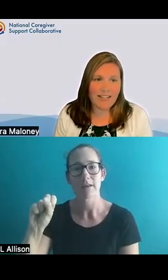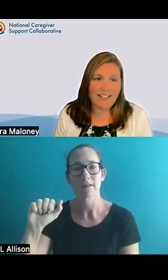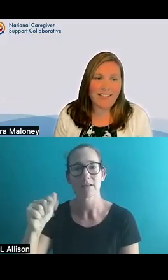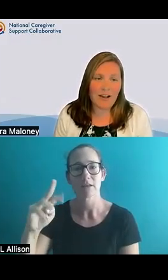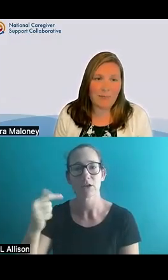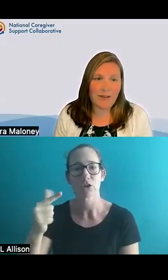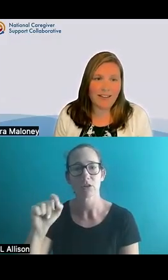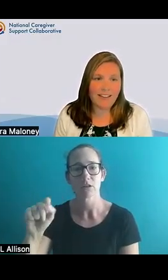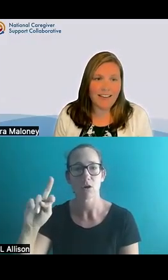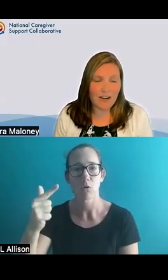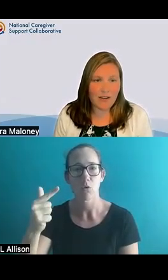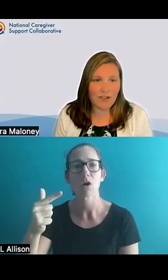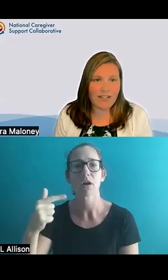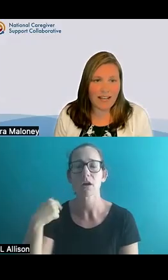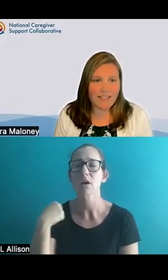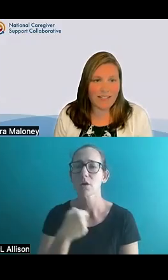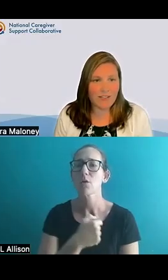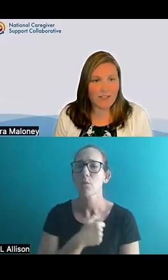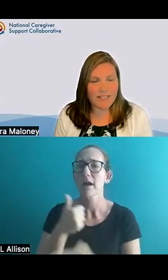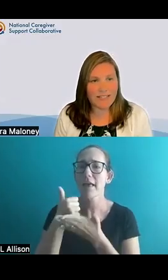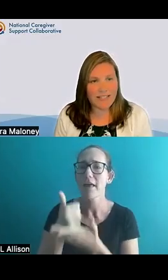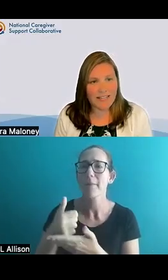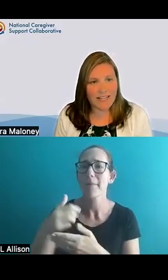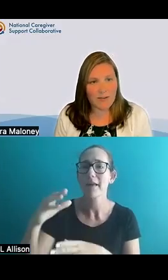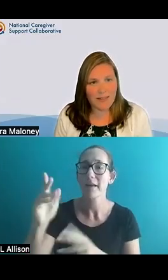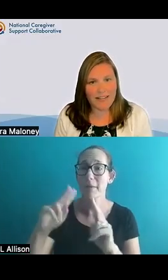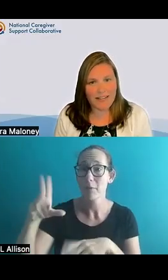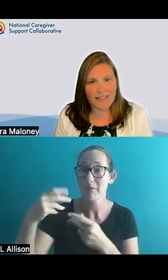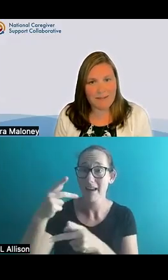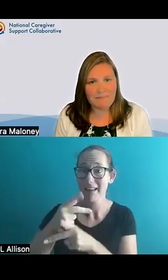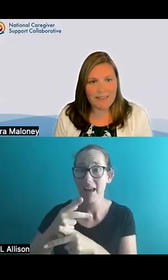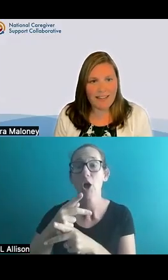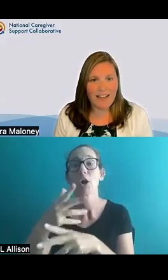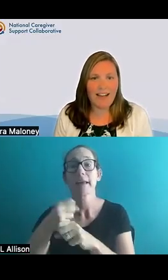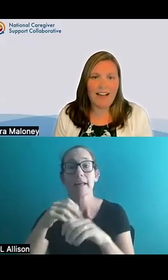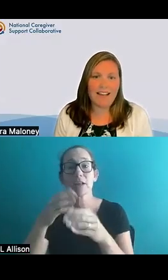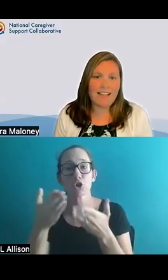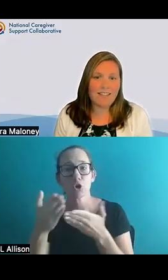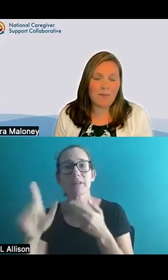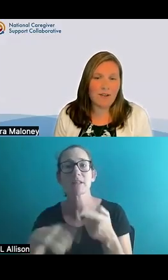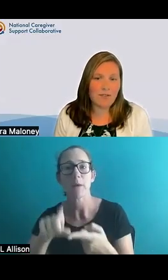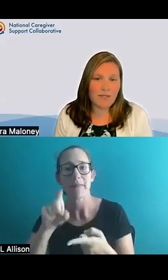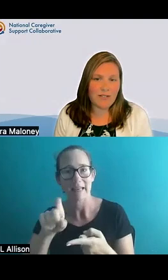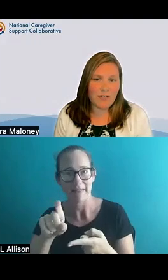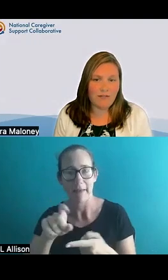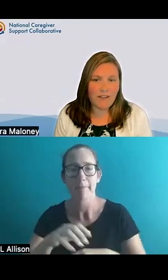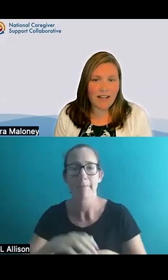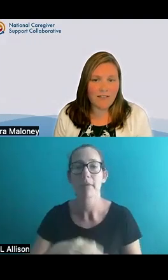is helping caregivers access the services they need when they need them. In the Summer of 2025,